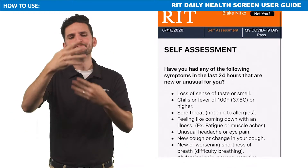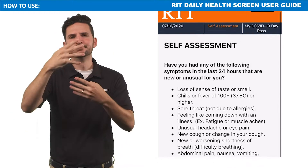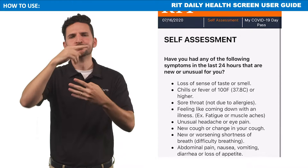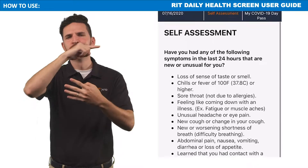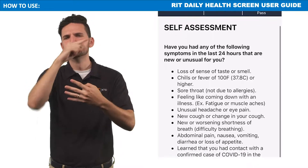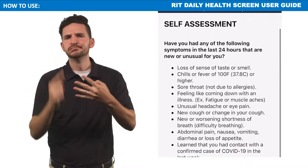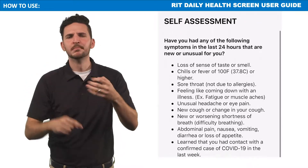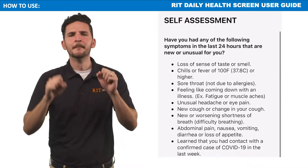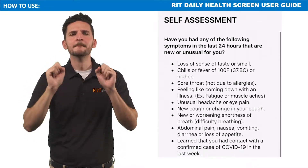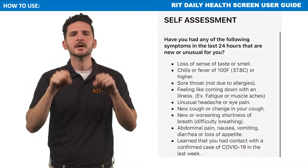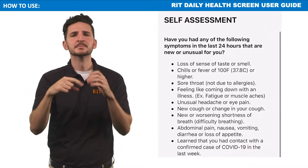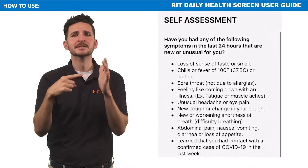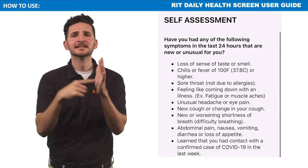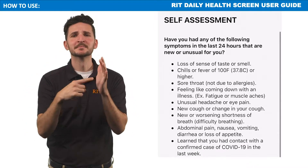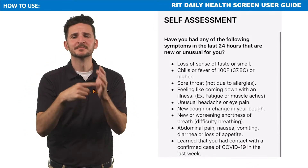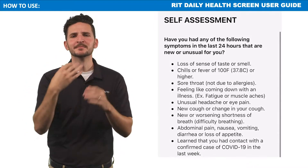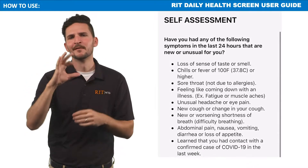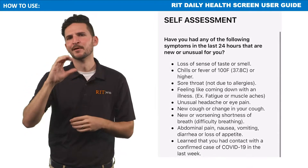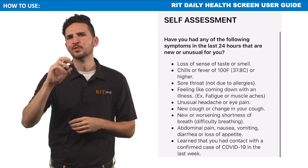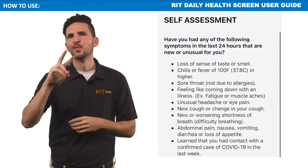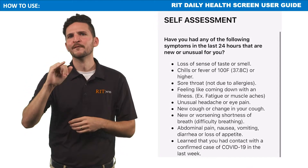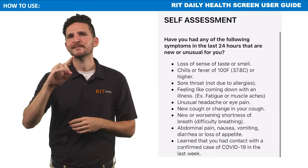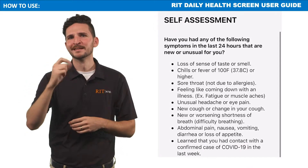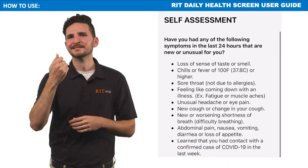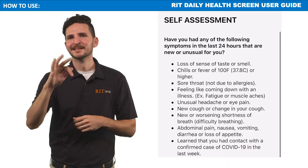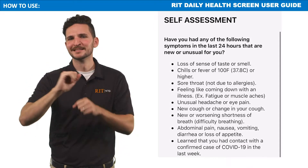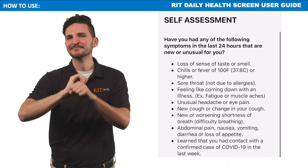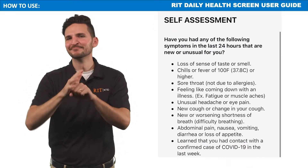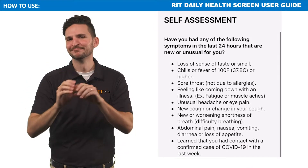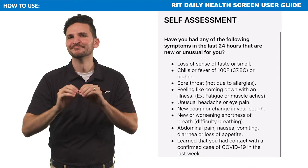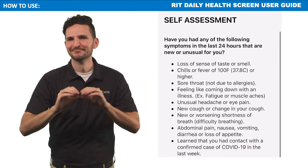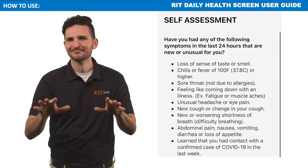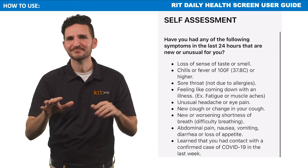Next, the screen will give you a list of the possible symptoms of COVID-19.